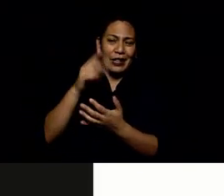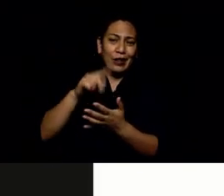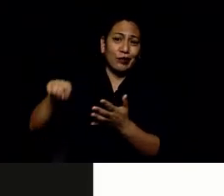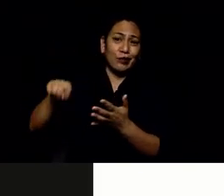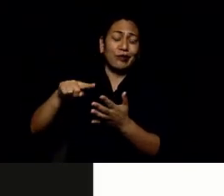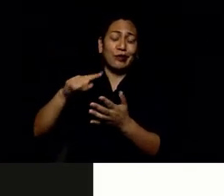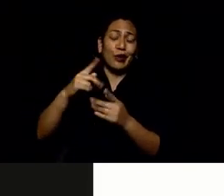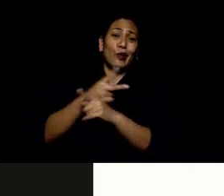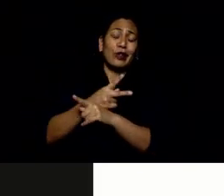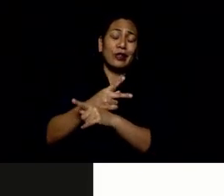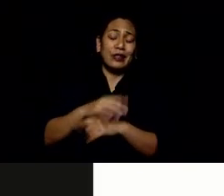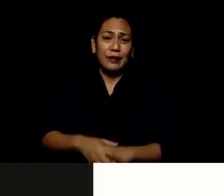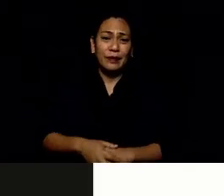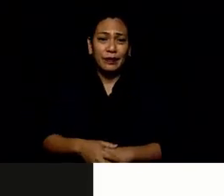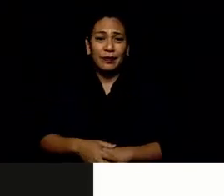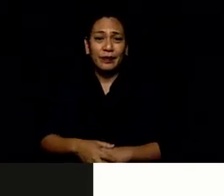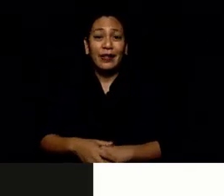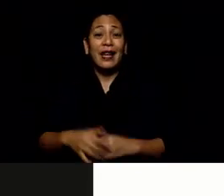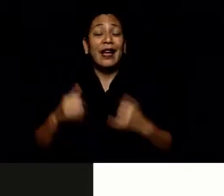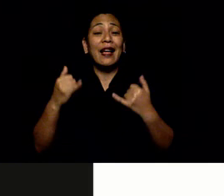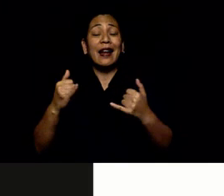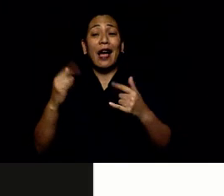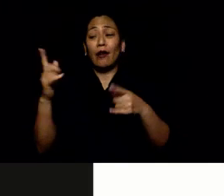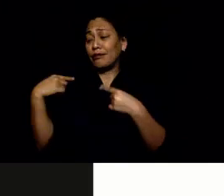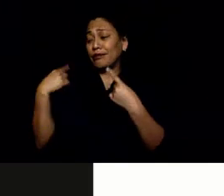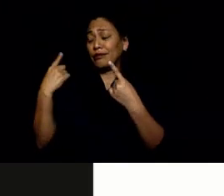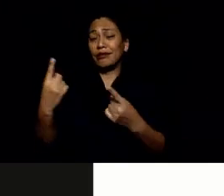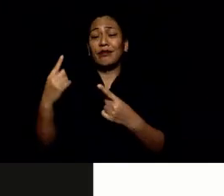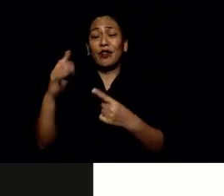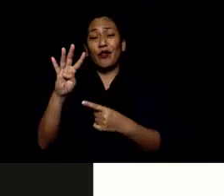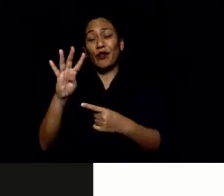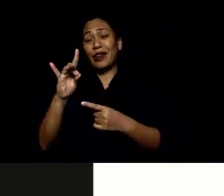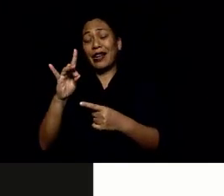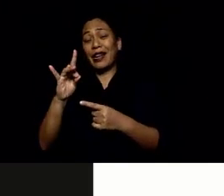So we've now had 48 years since that study was produced.